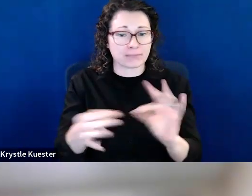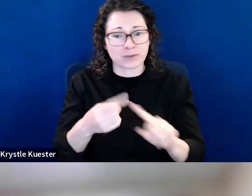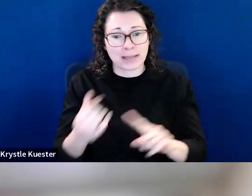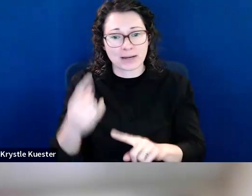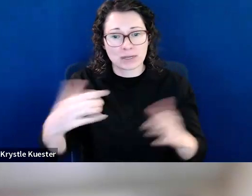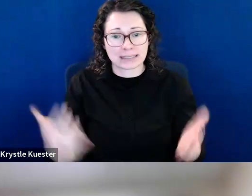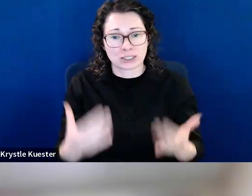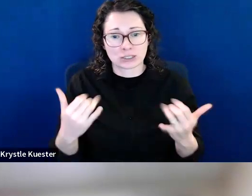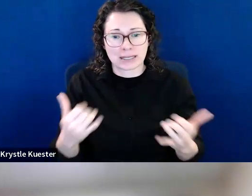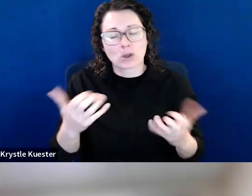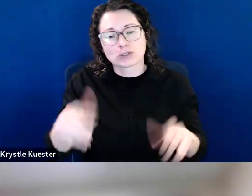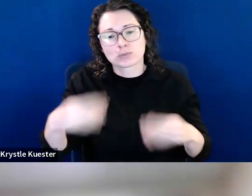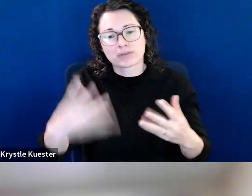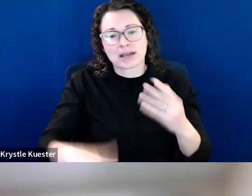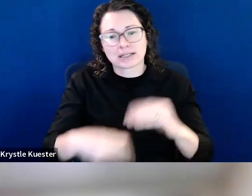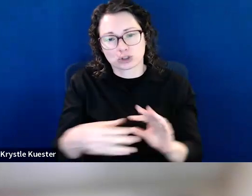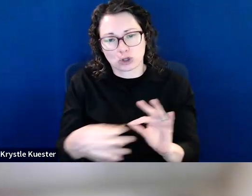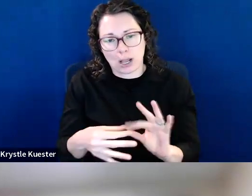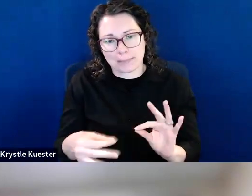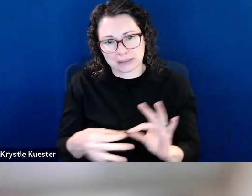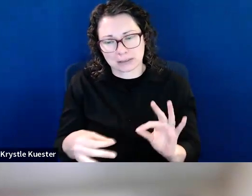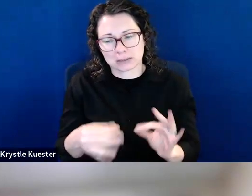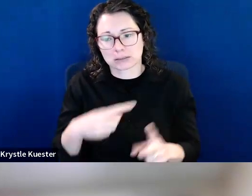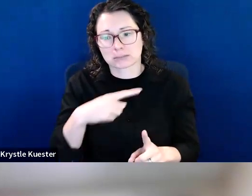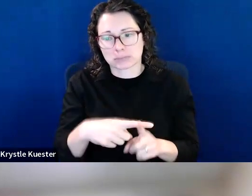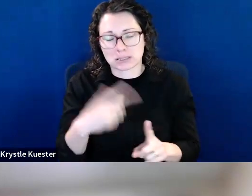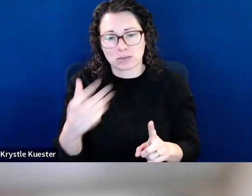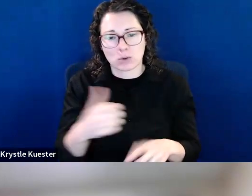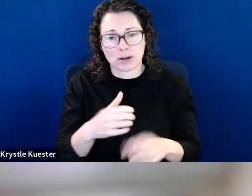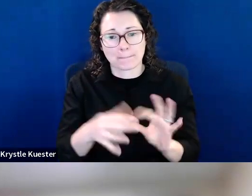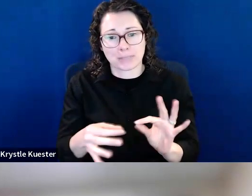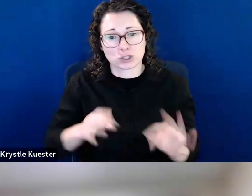who would like to provide additional comments. I'd also like to mention to board members that